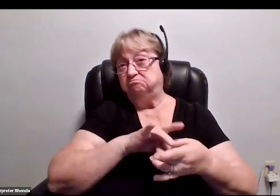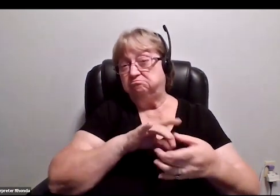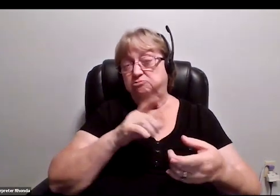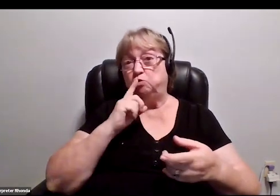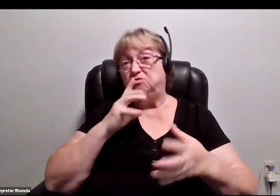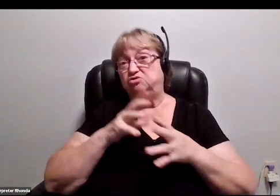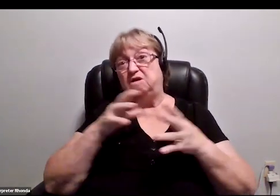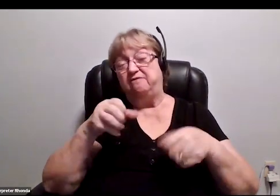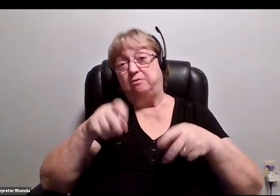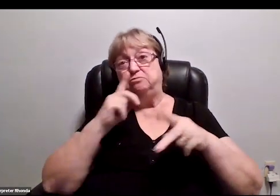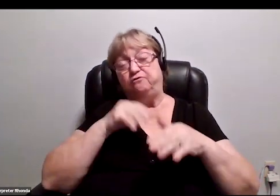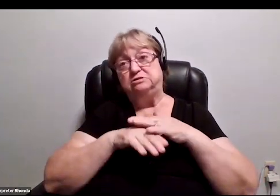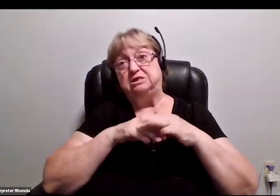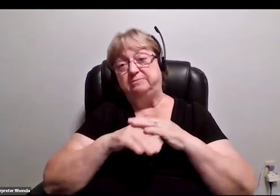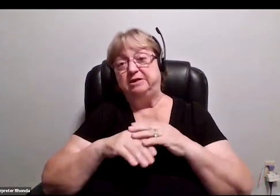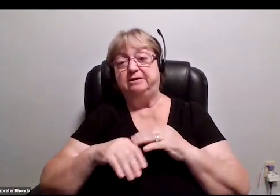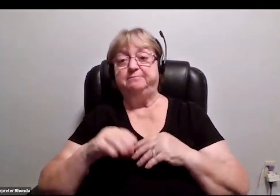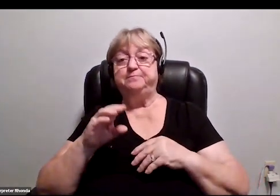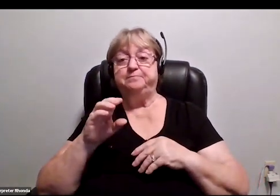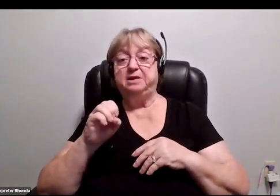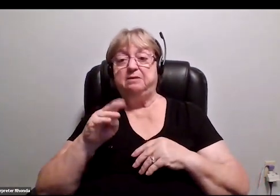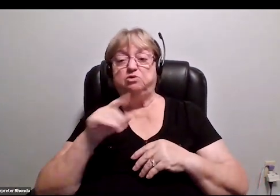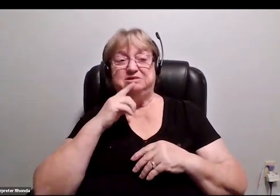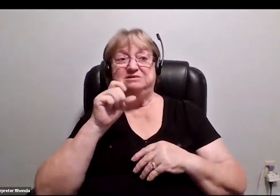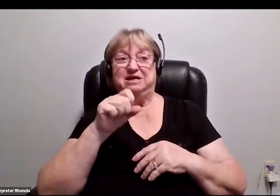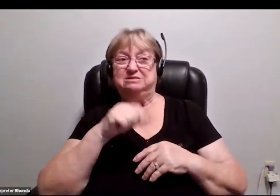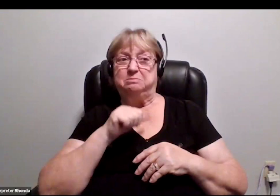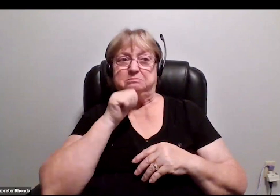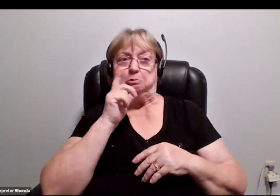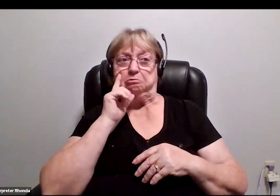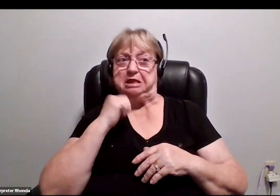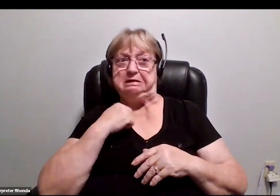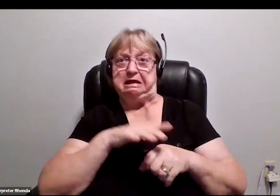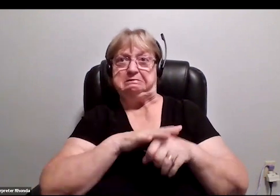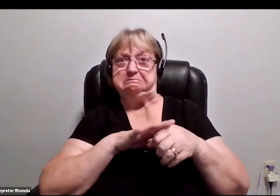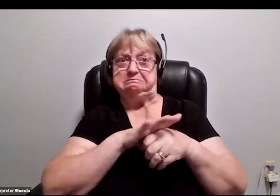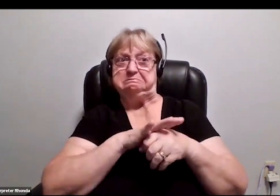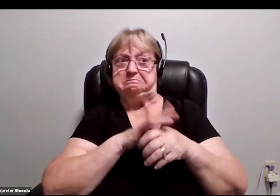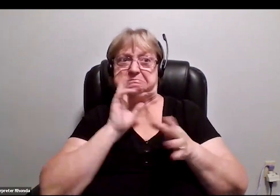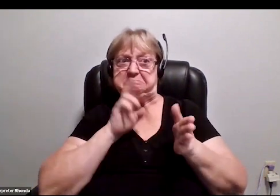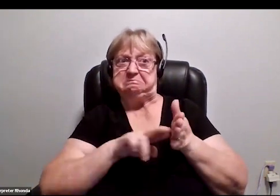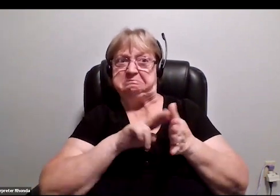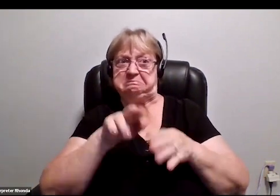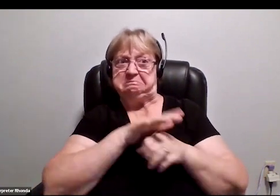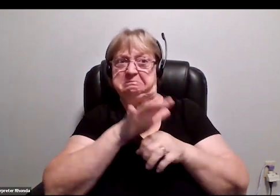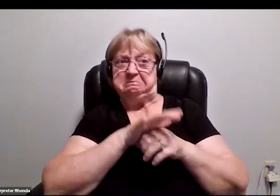Right. -Yes. Yes. I just don't think that's an area that's been tapped into as much as it should really.